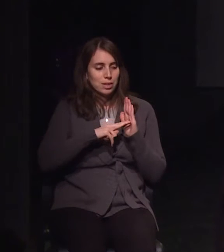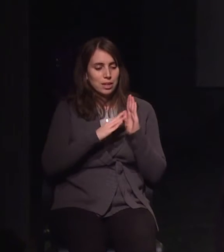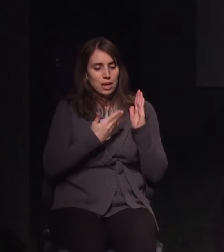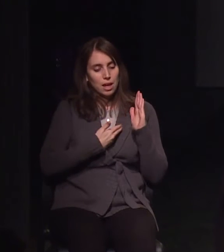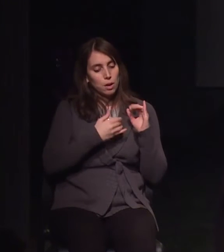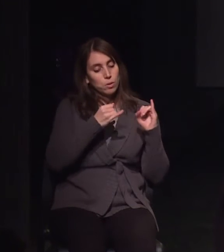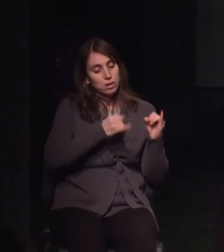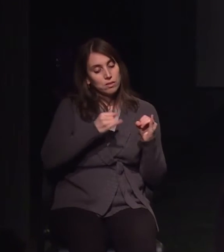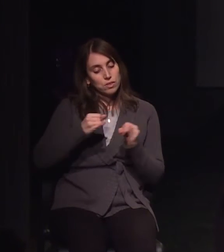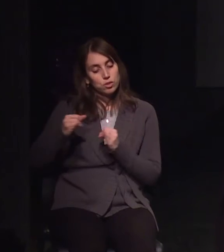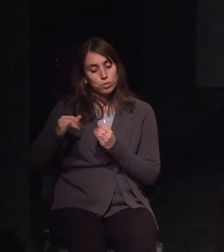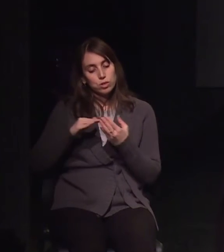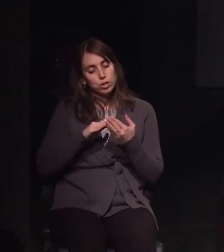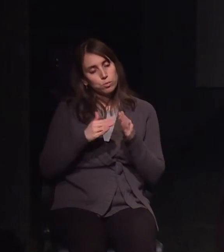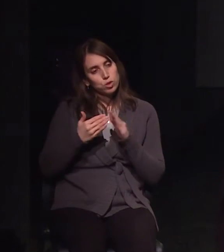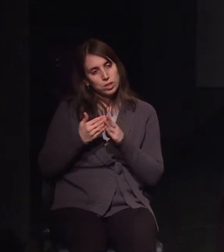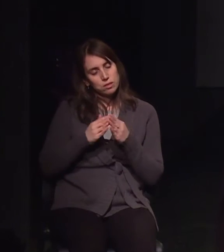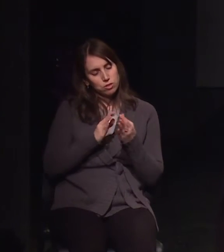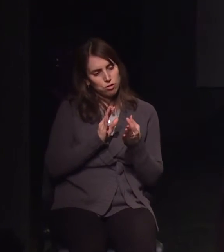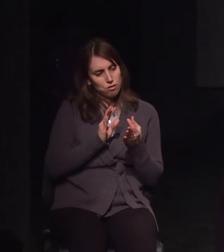into the needs of our own backyard.